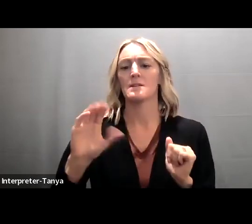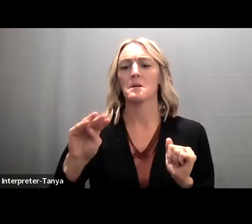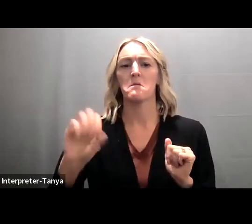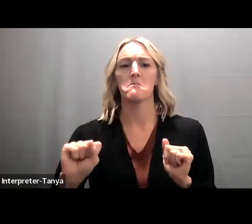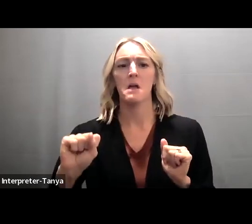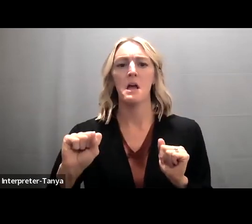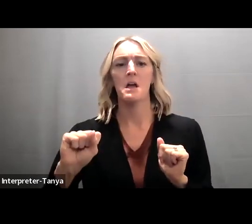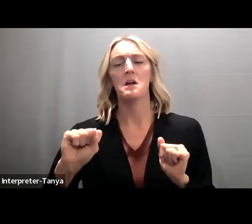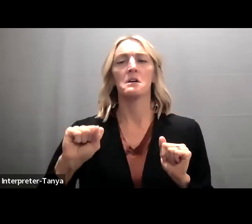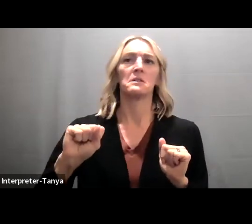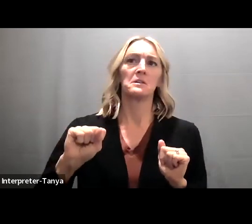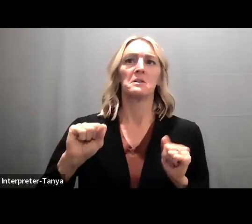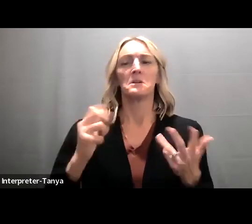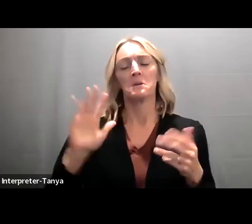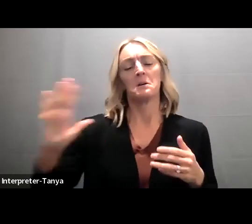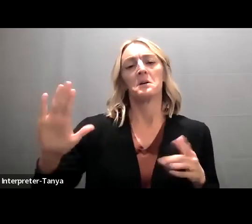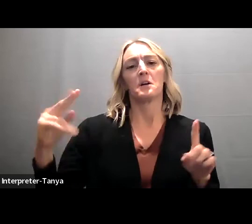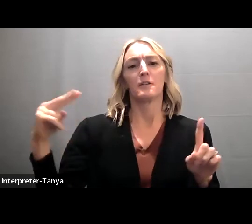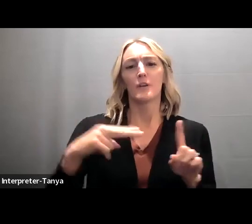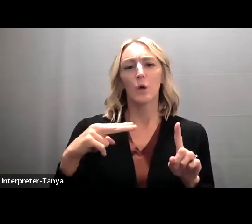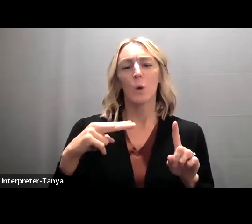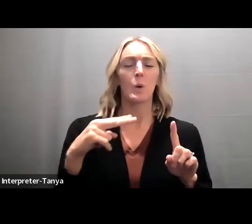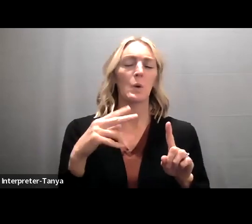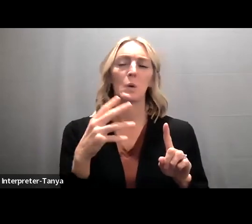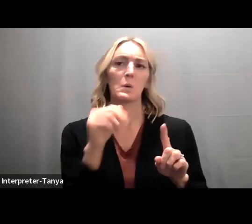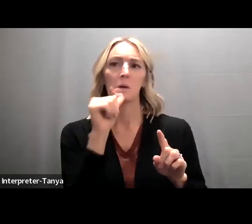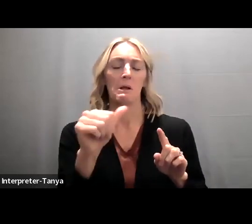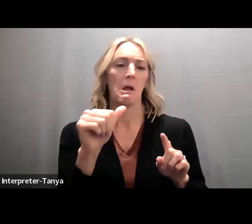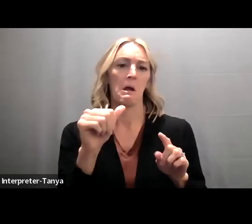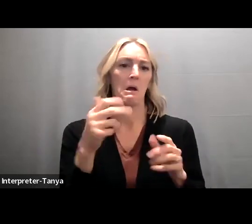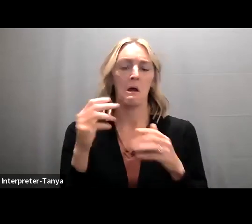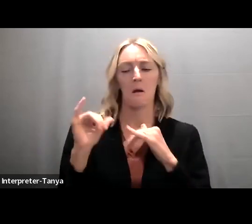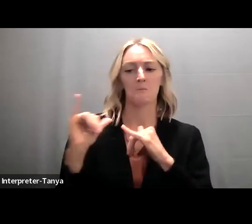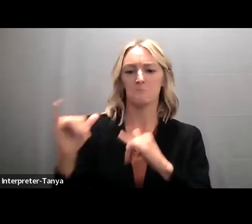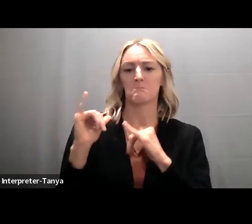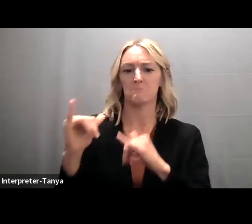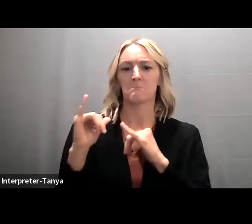know the way they viewed things may have not been the way we in IL movement would want